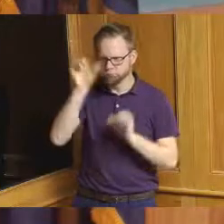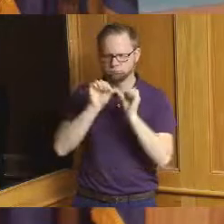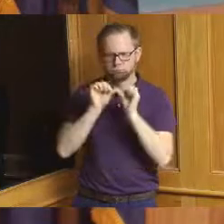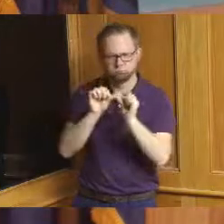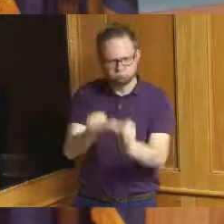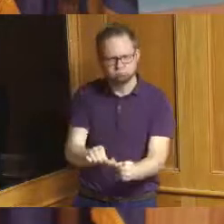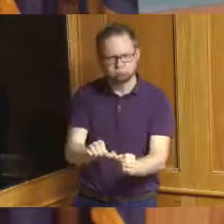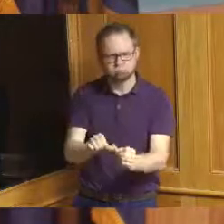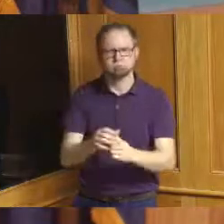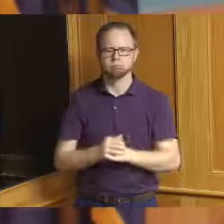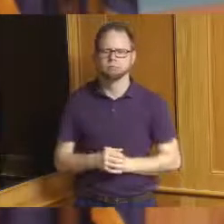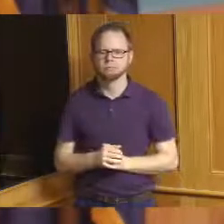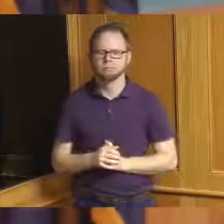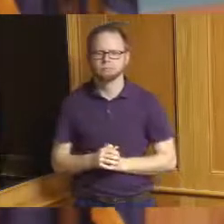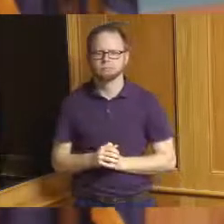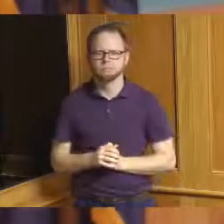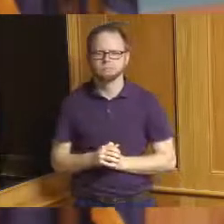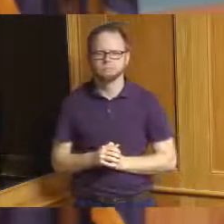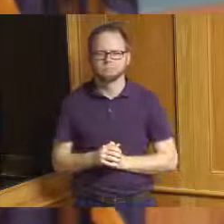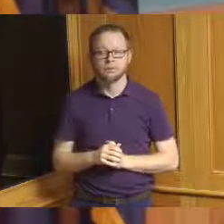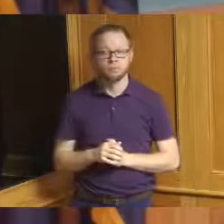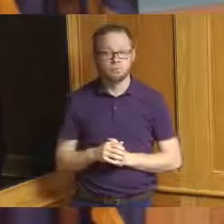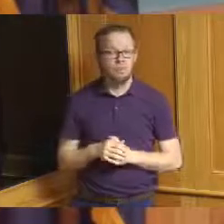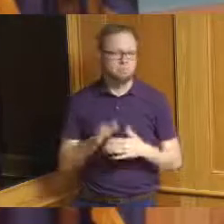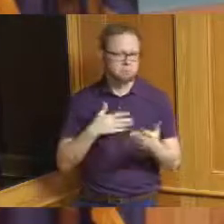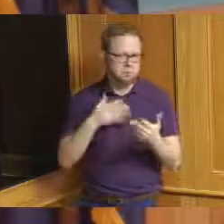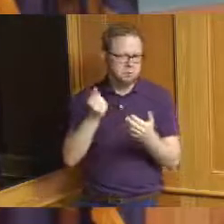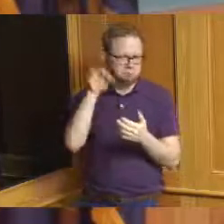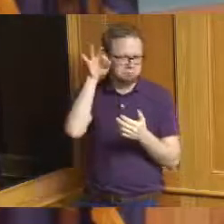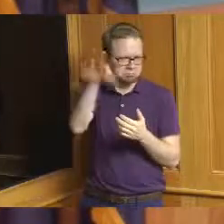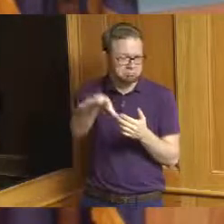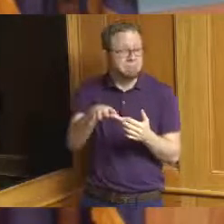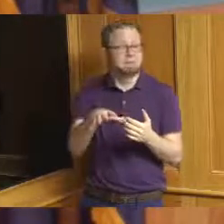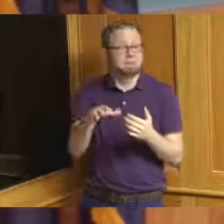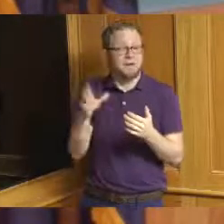up that we have five million dollars available right now for homeowners if your mortgage you're